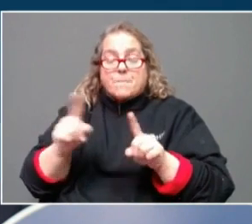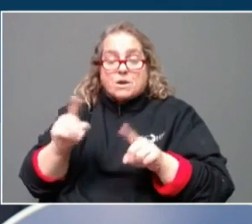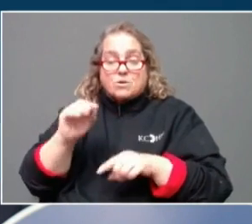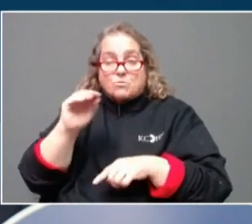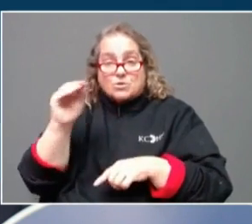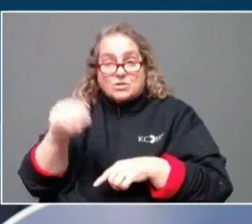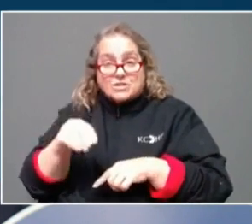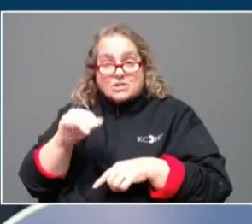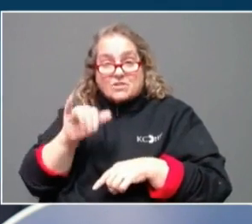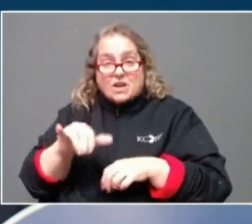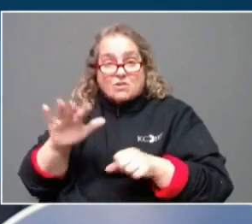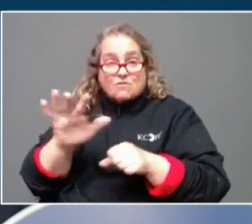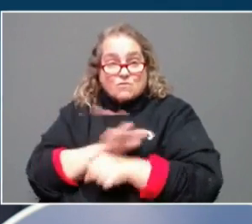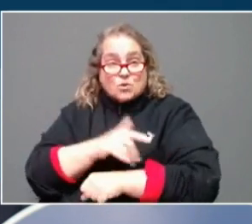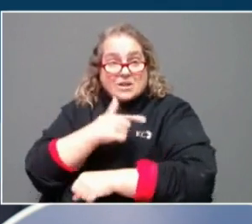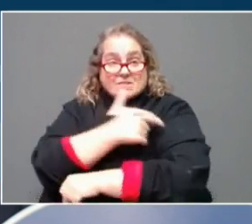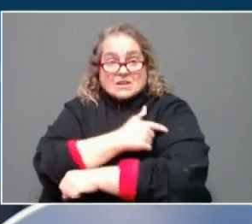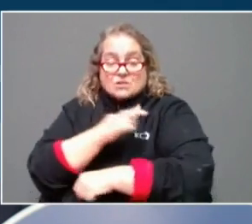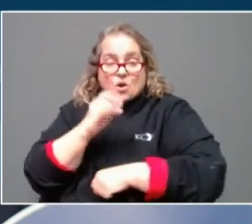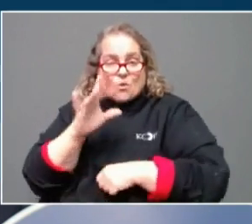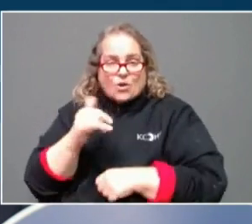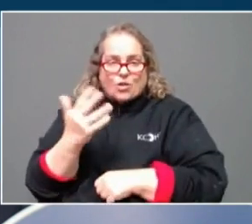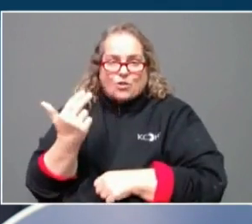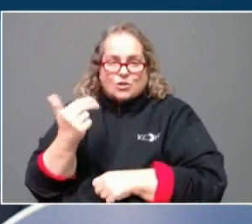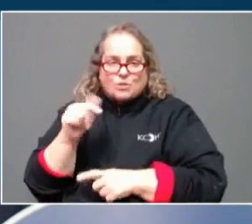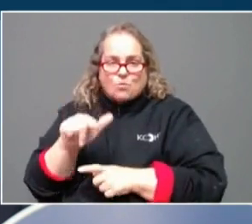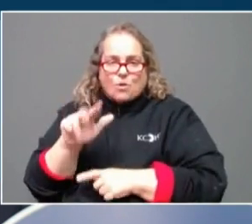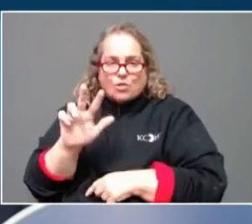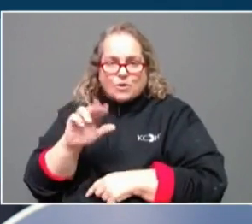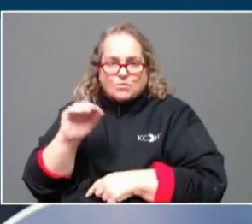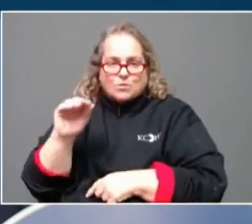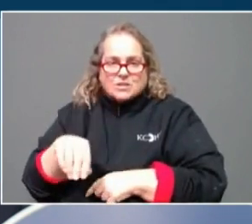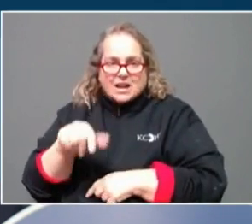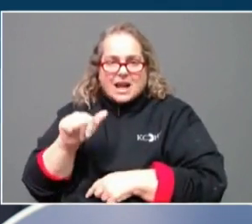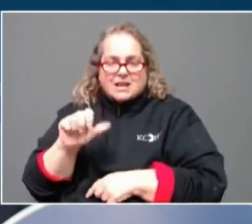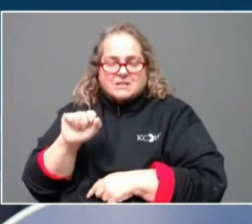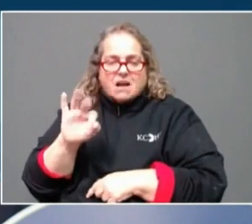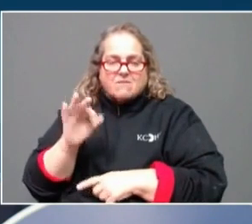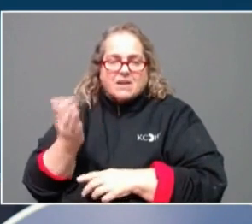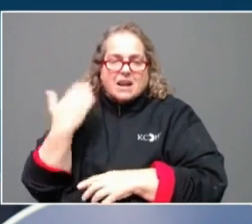vaccinated was only about the% 13.3 as of last week. Now these vaccines were